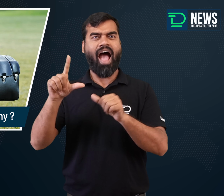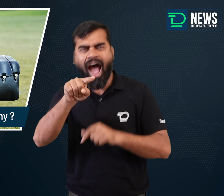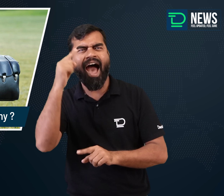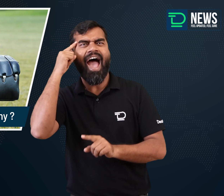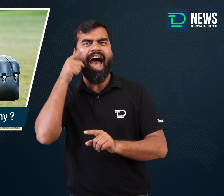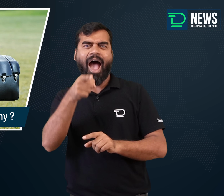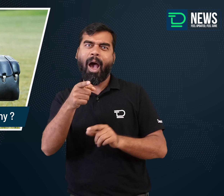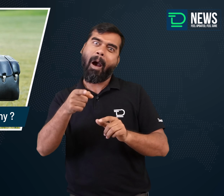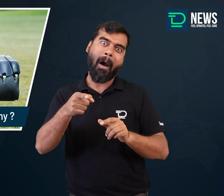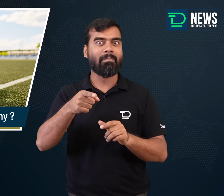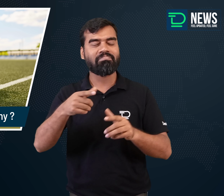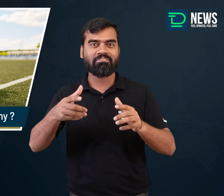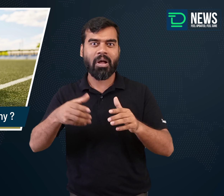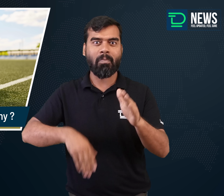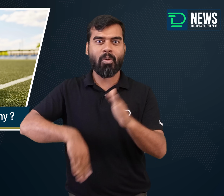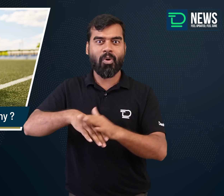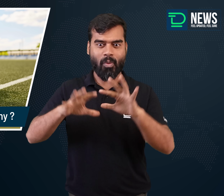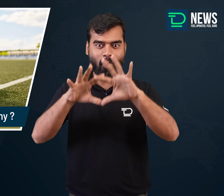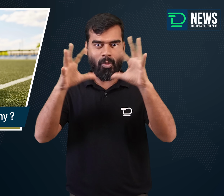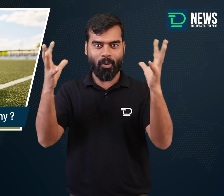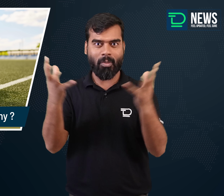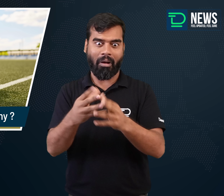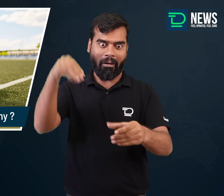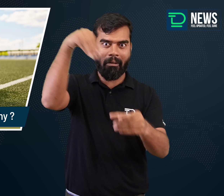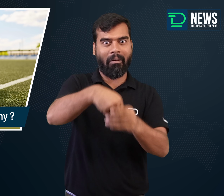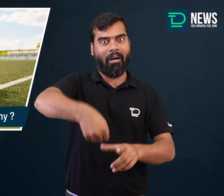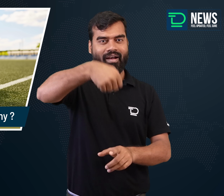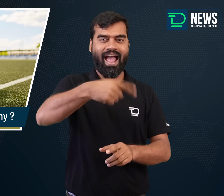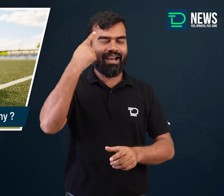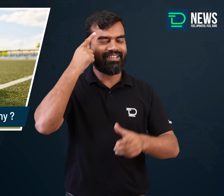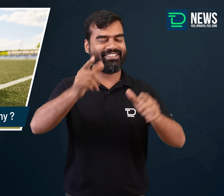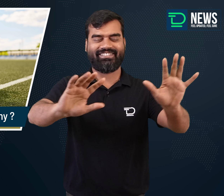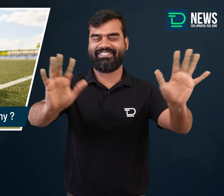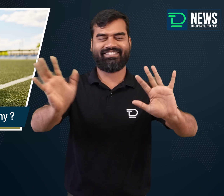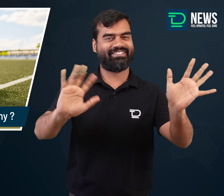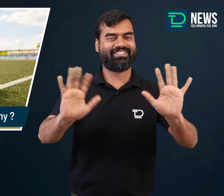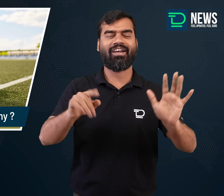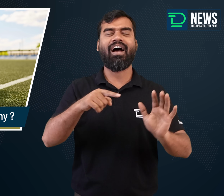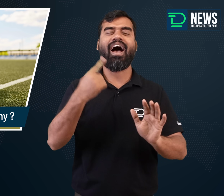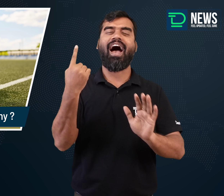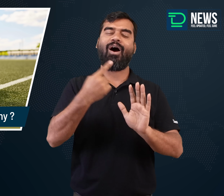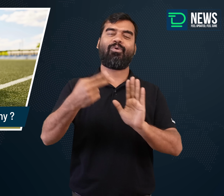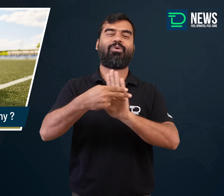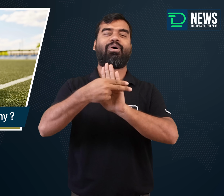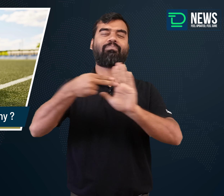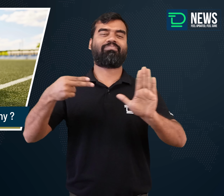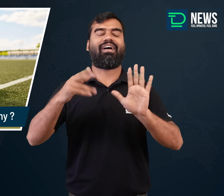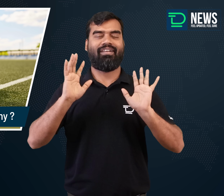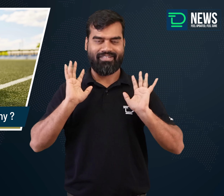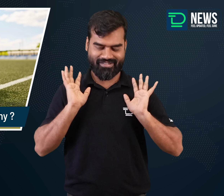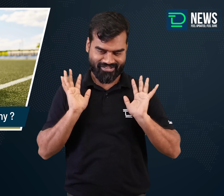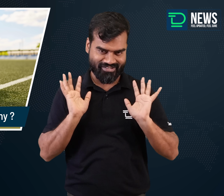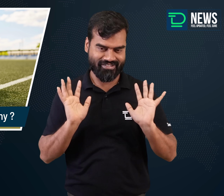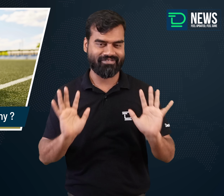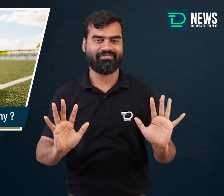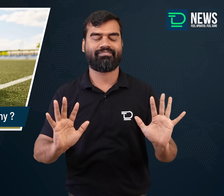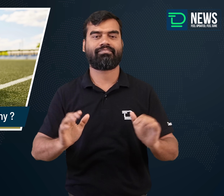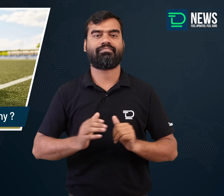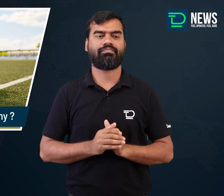Don't think football was kept inside. There is no football.